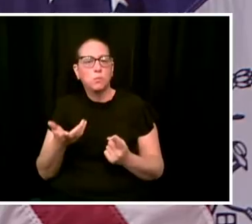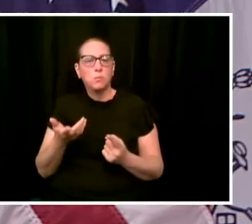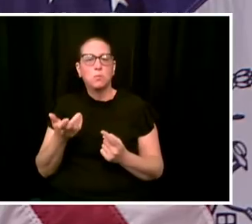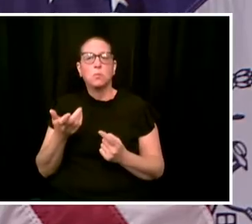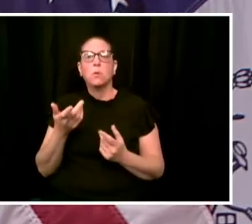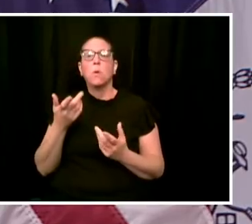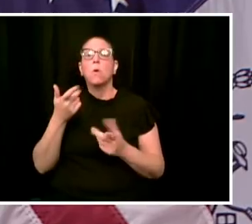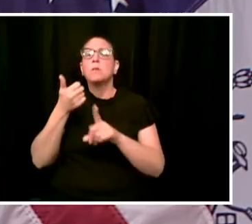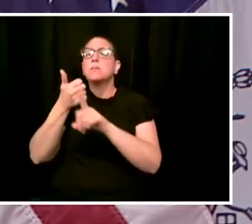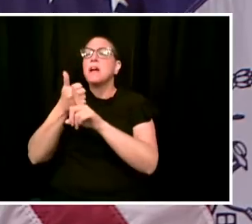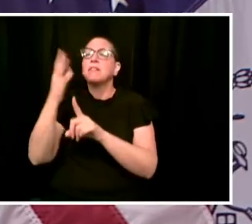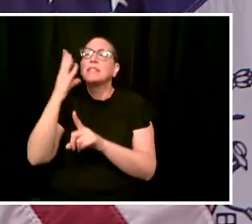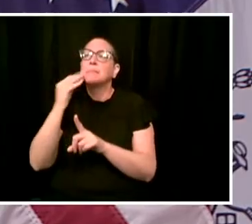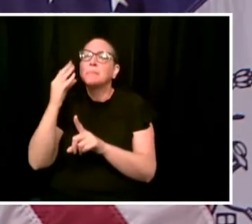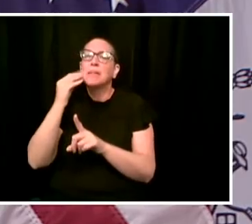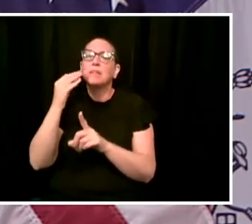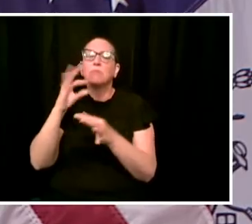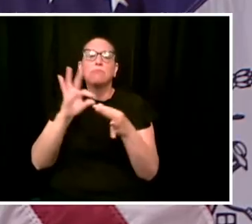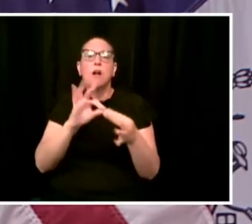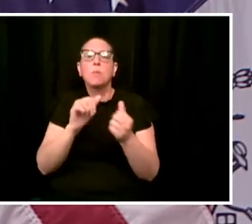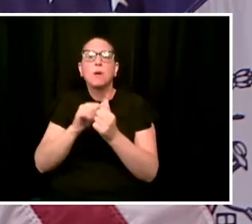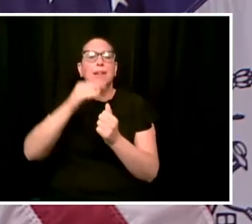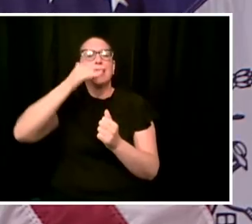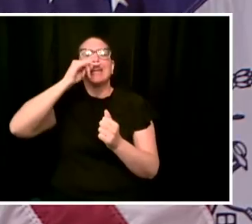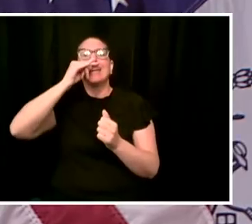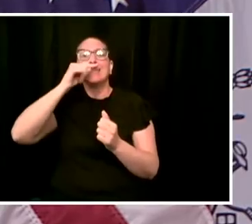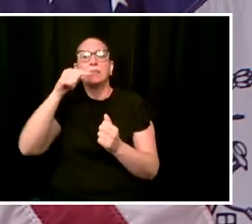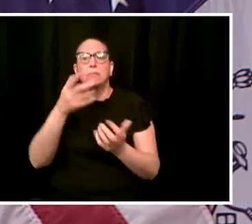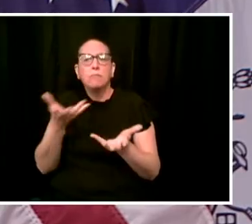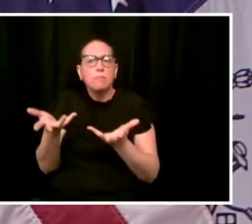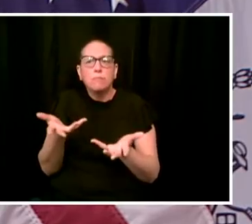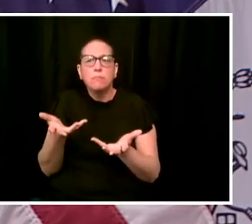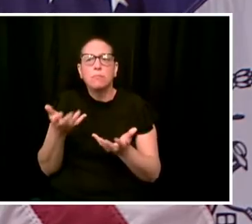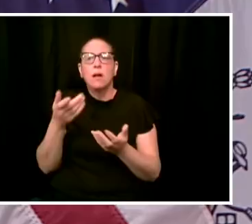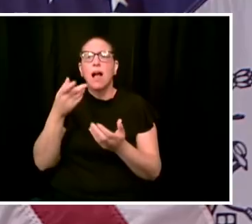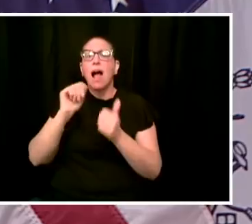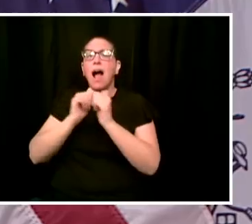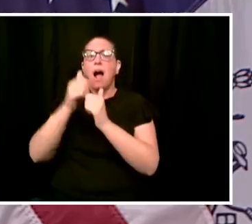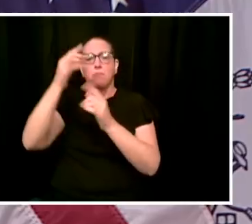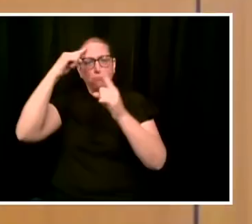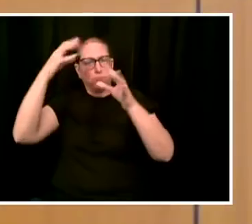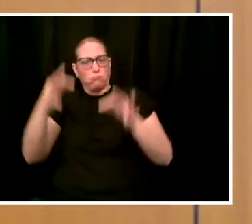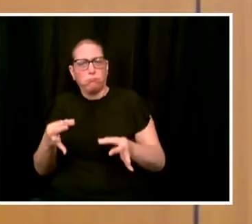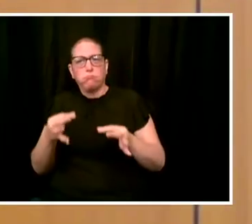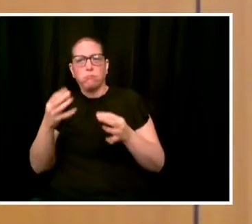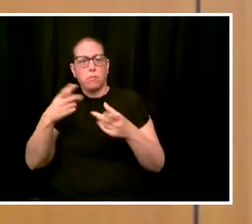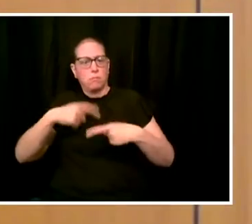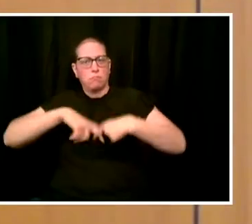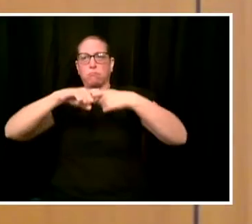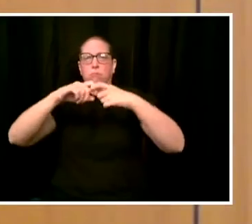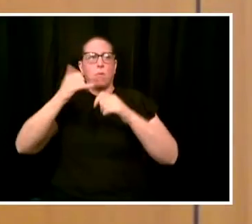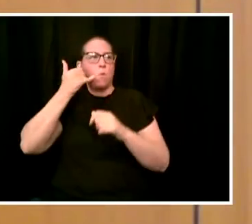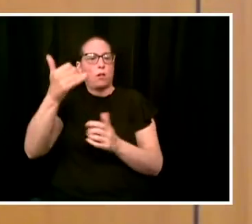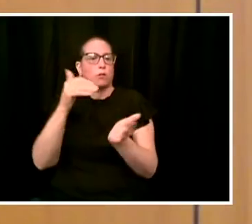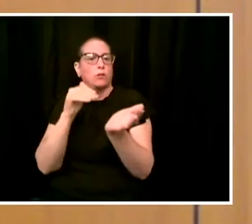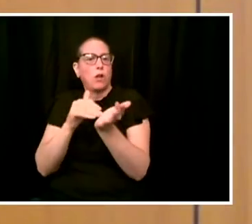TO PARENTS,Y OU KNOW PLENTY ABOUT PEDIATRICS.